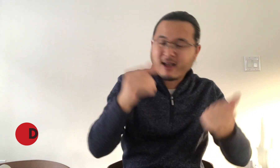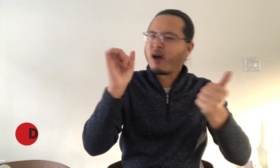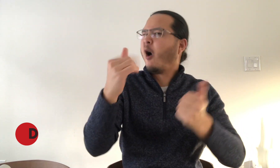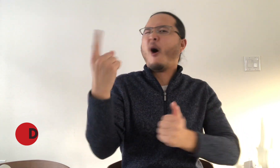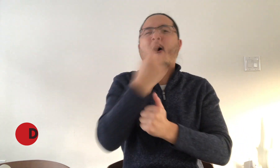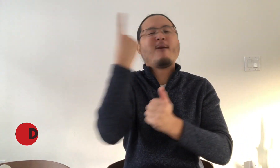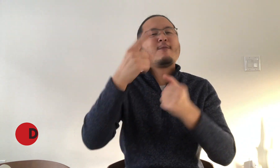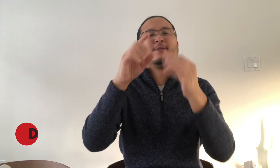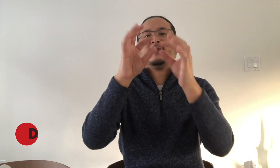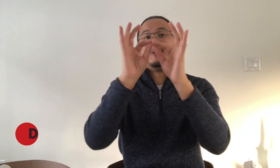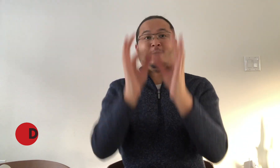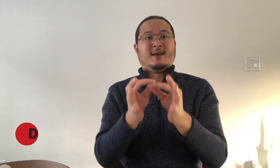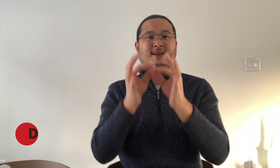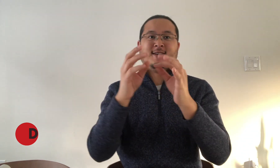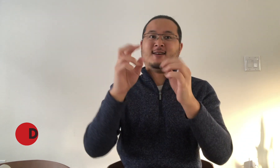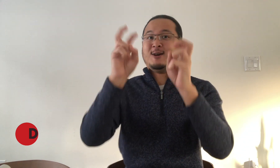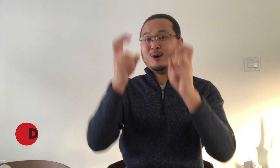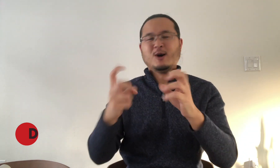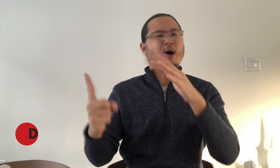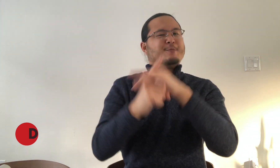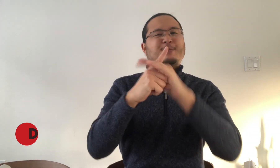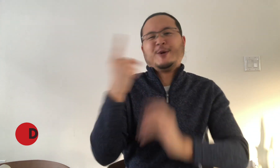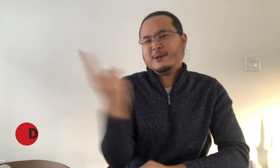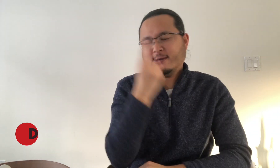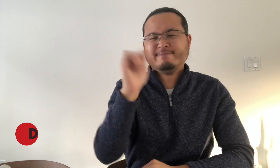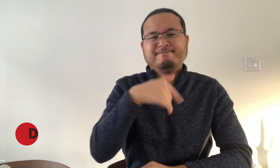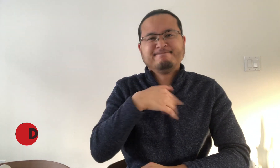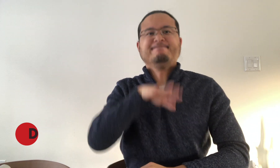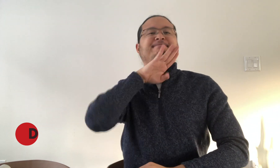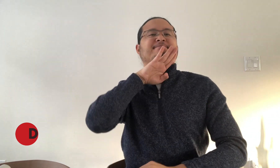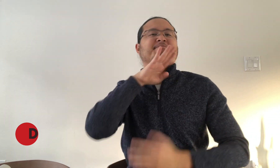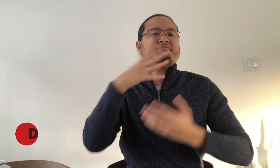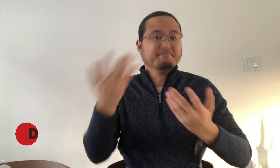or job workshops. The topic of interpreter issues always comes up.